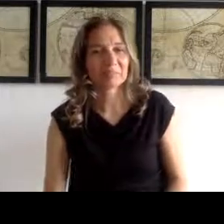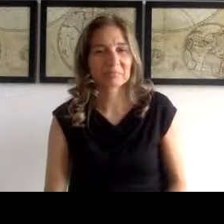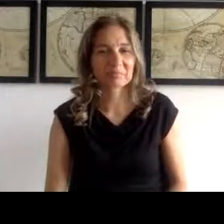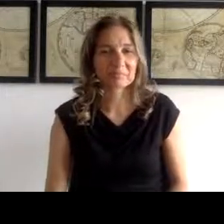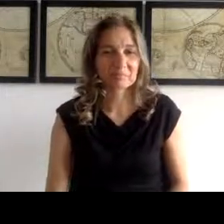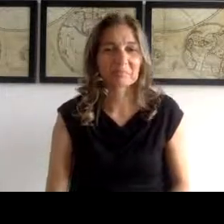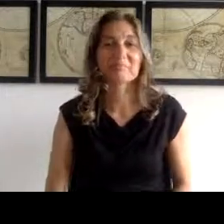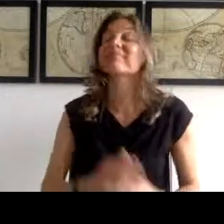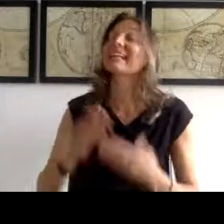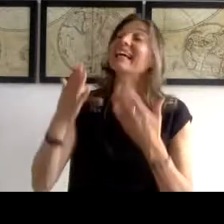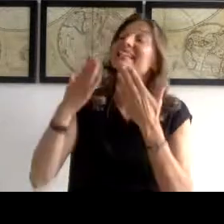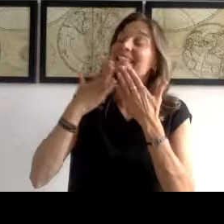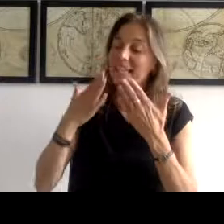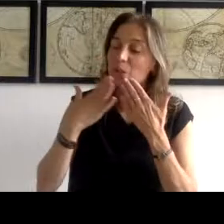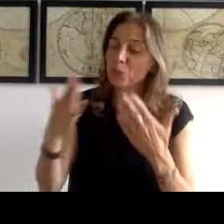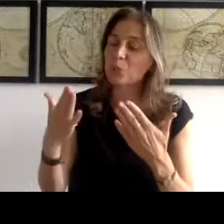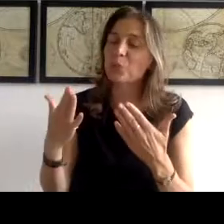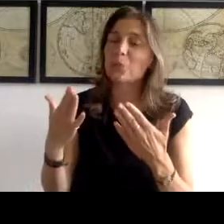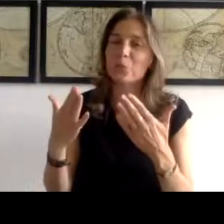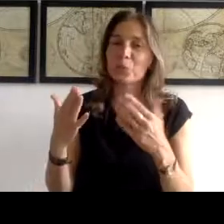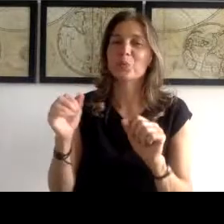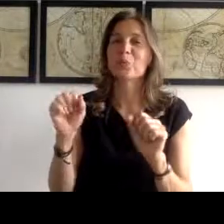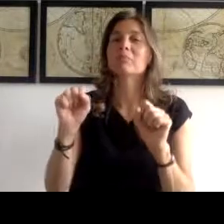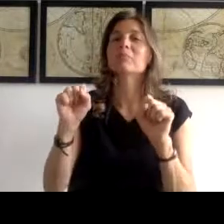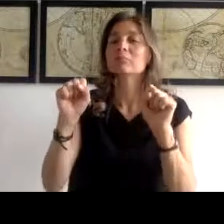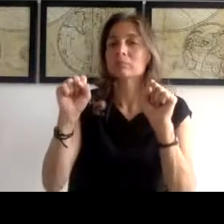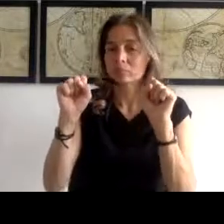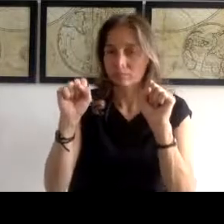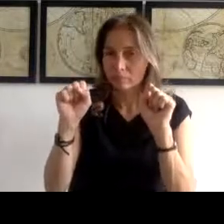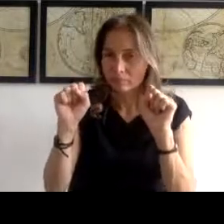This survey won't be a standalone report.